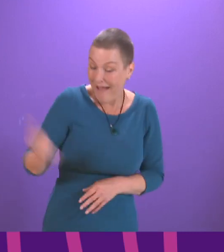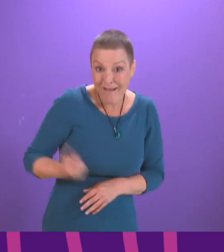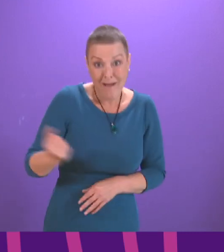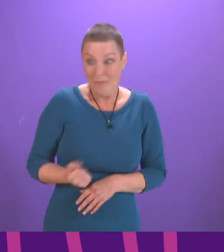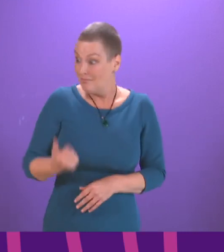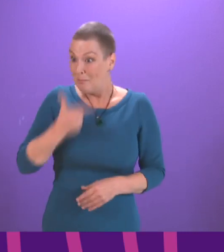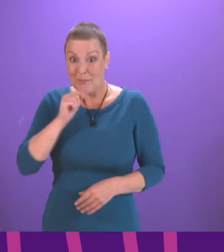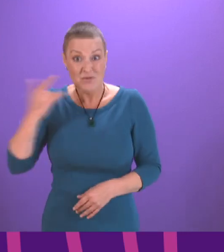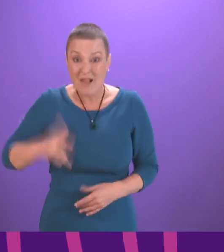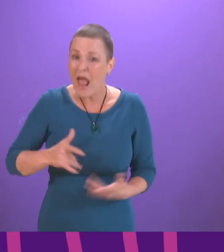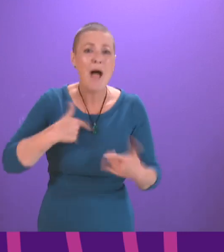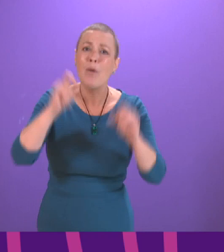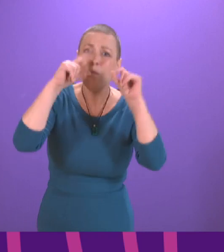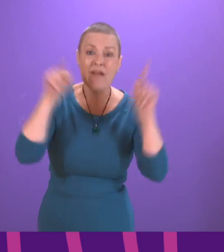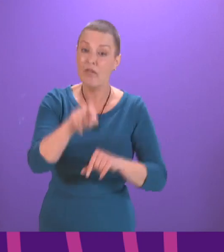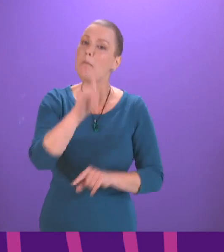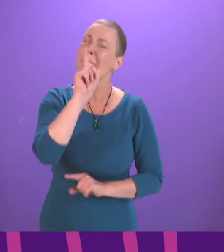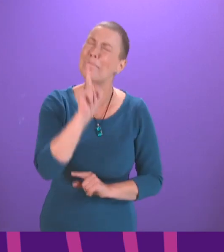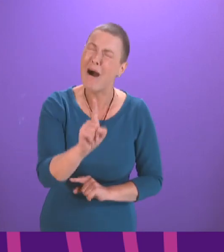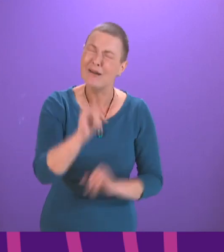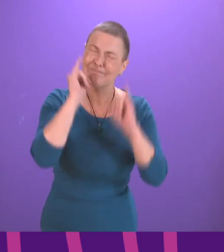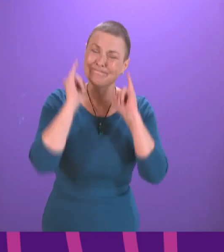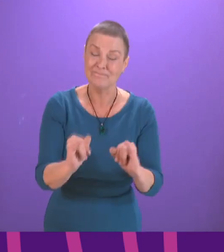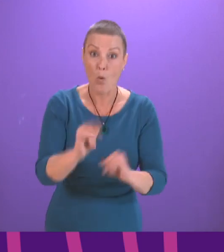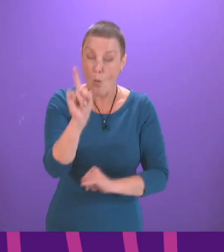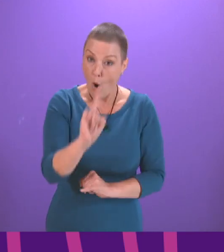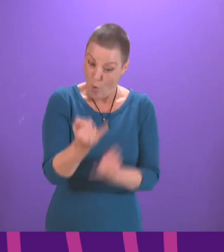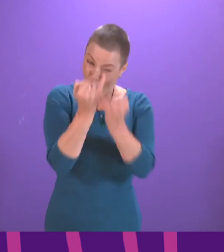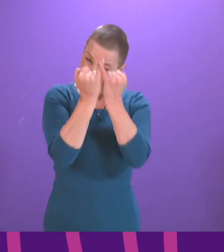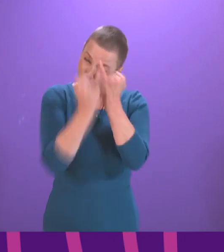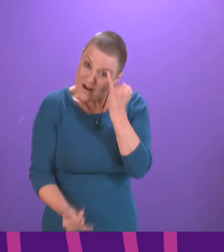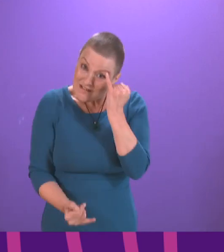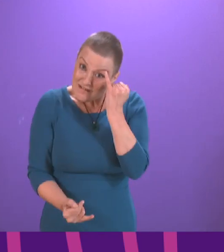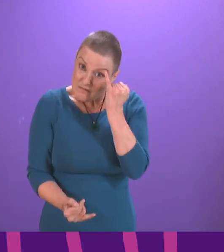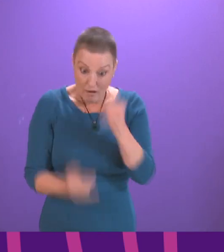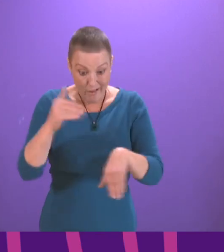of that. However, what will have a bigger impact on jobs, services and livelihoods is